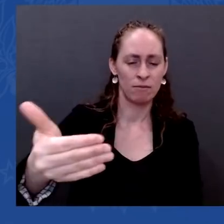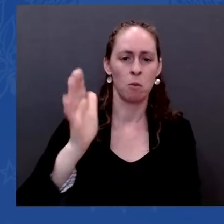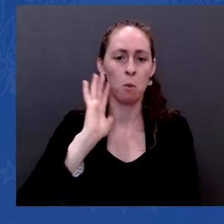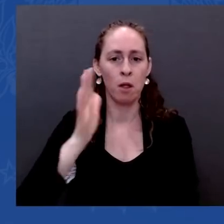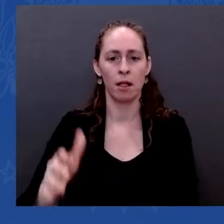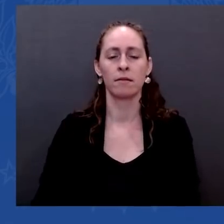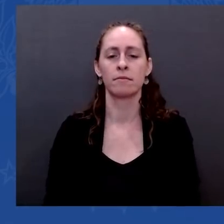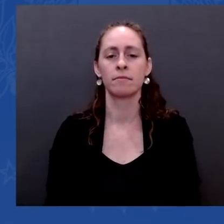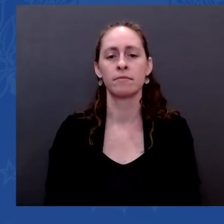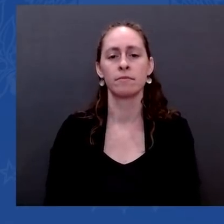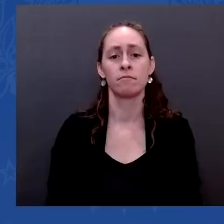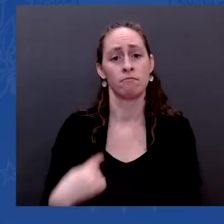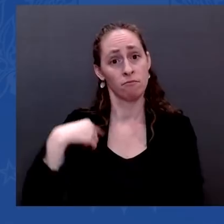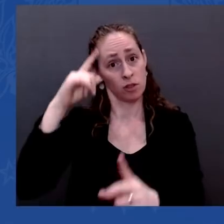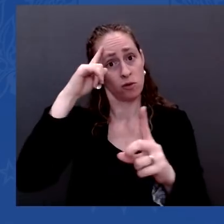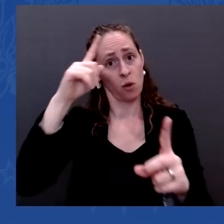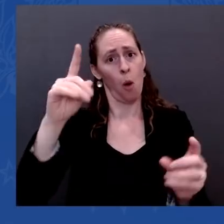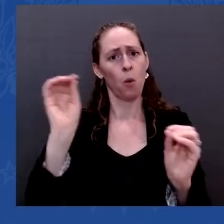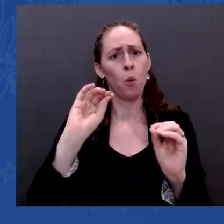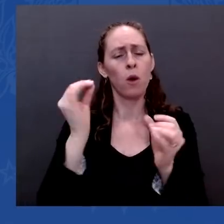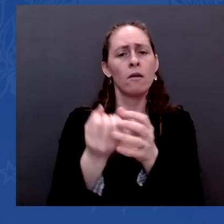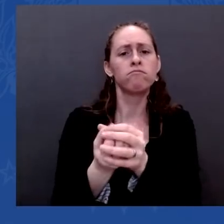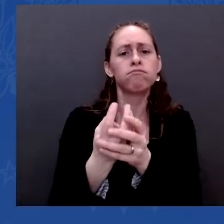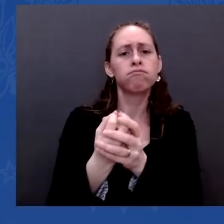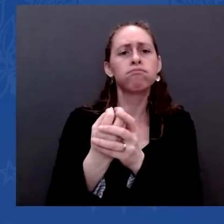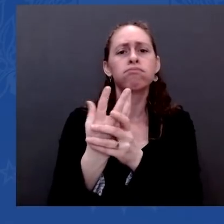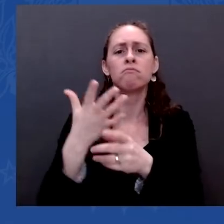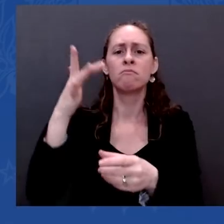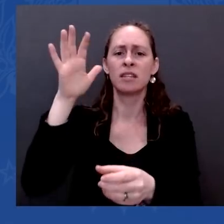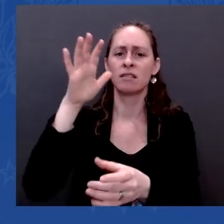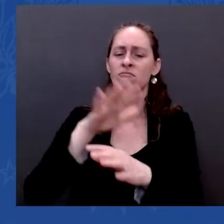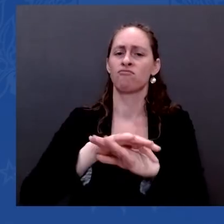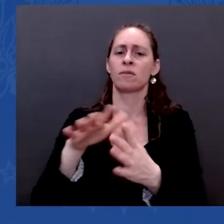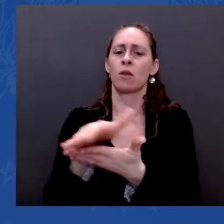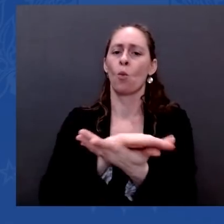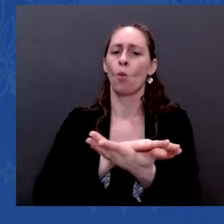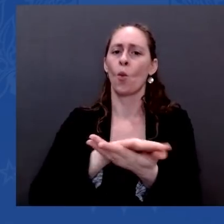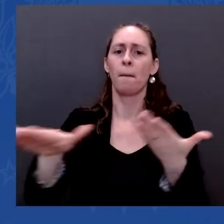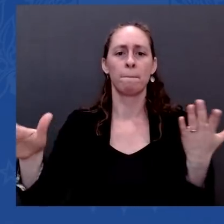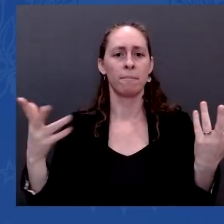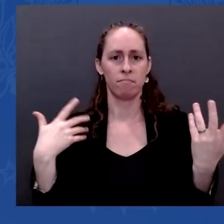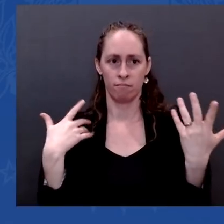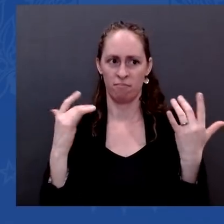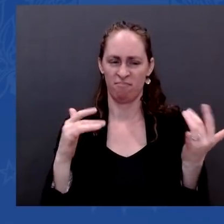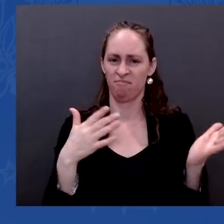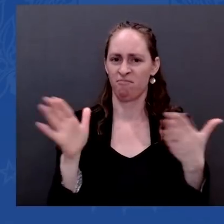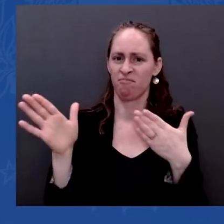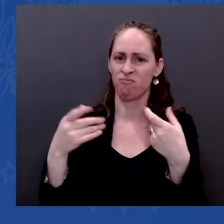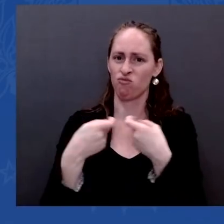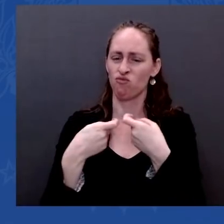And with regard to these energies -- we often think about heating at home and driving a car,